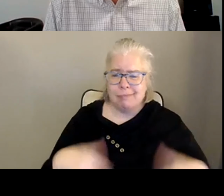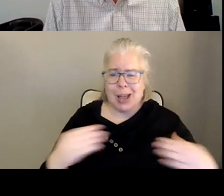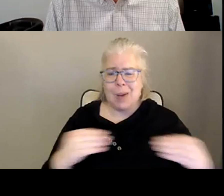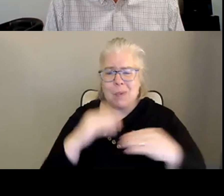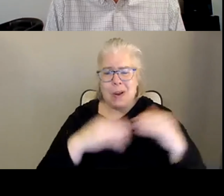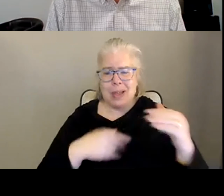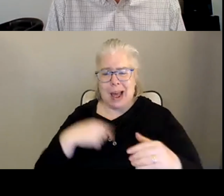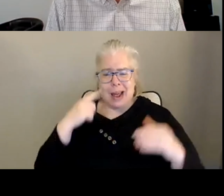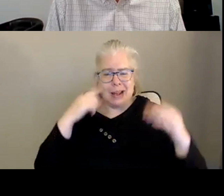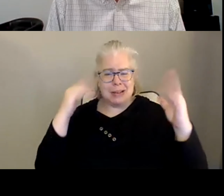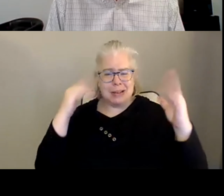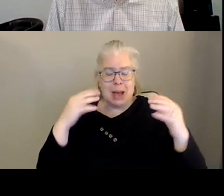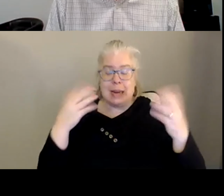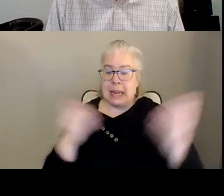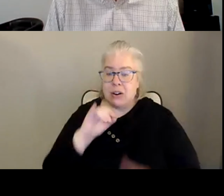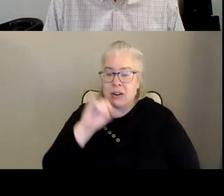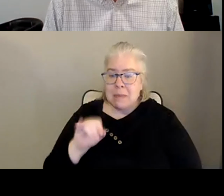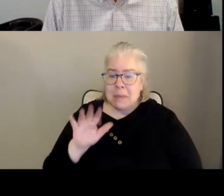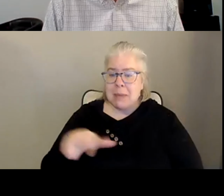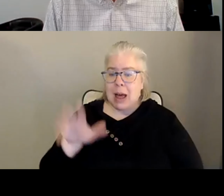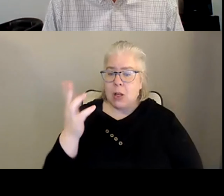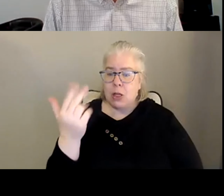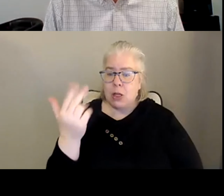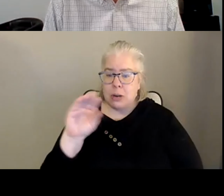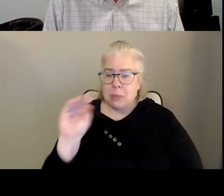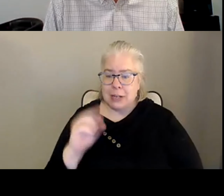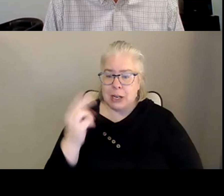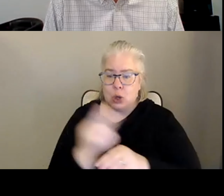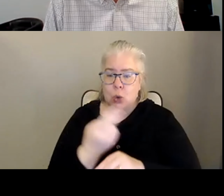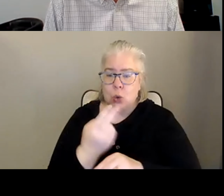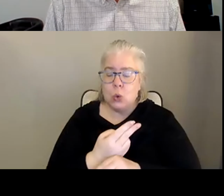And here in Indianapolis at least 13% use a language other than English at home.